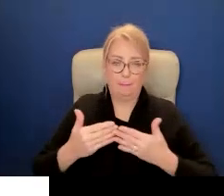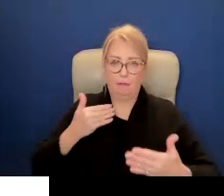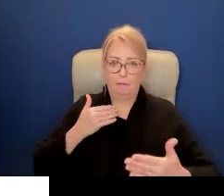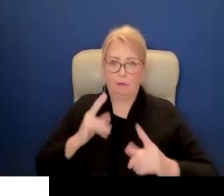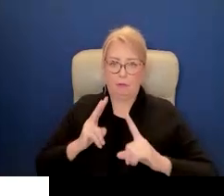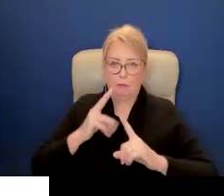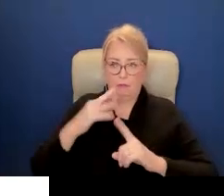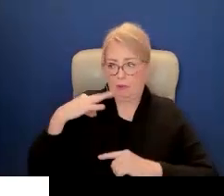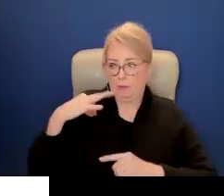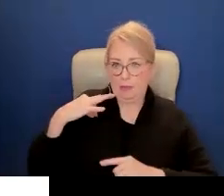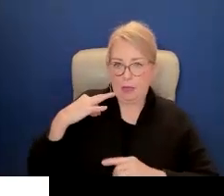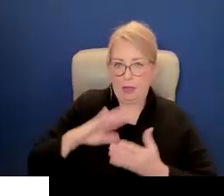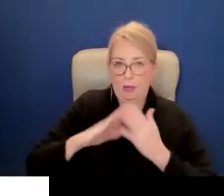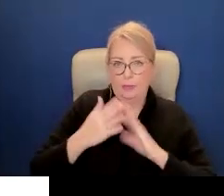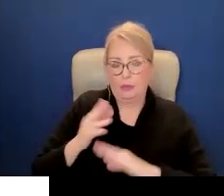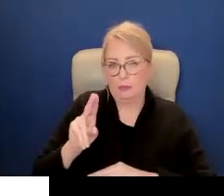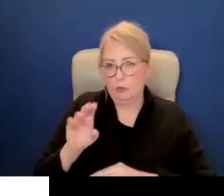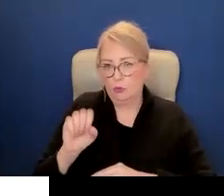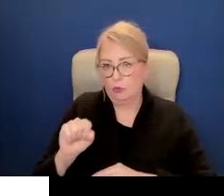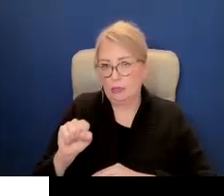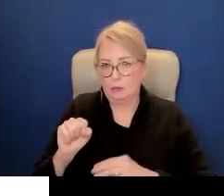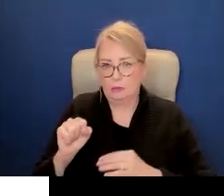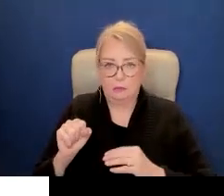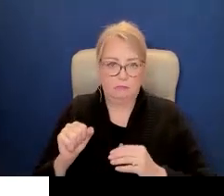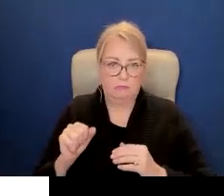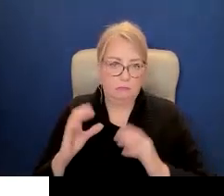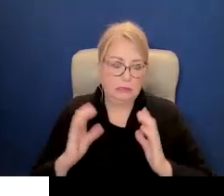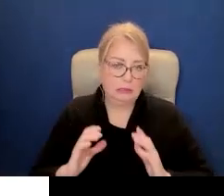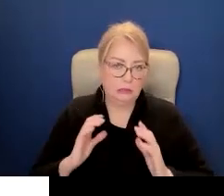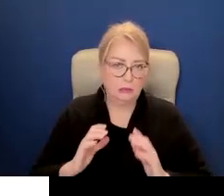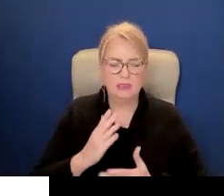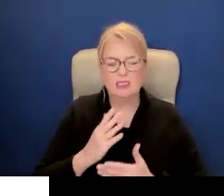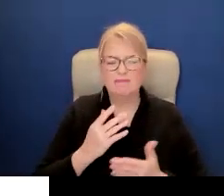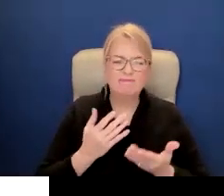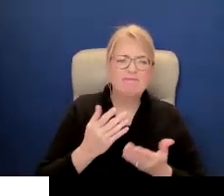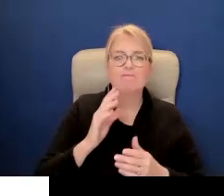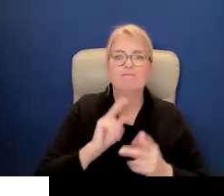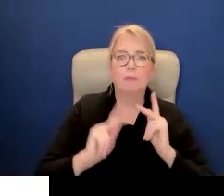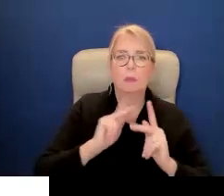Sometimes people are confused. And, for instance, we sometimes see,